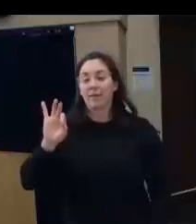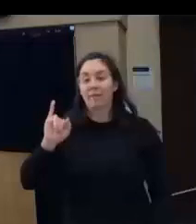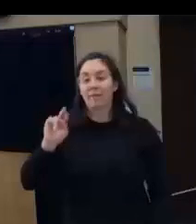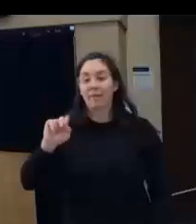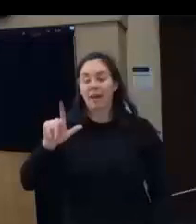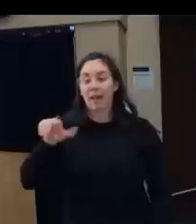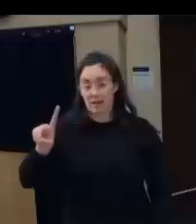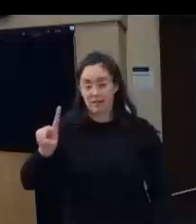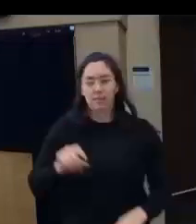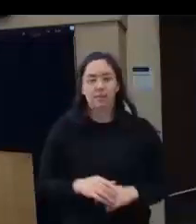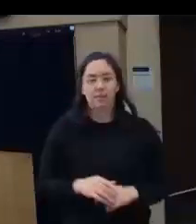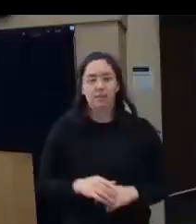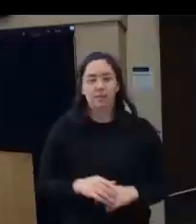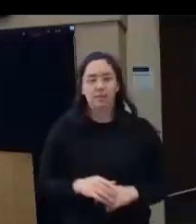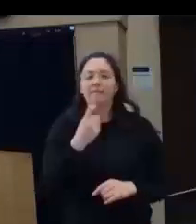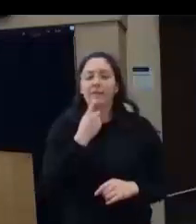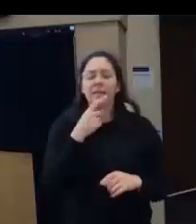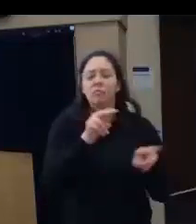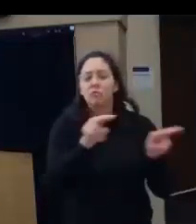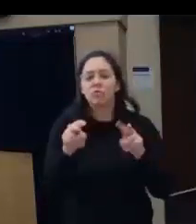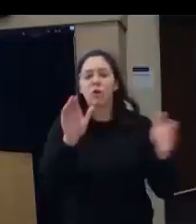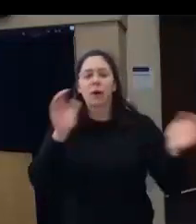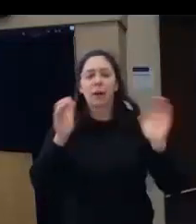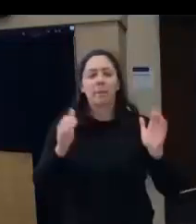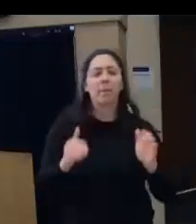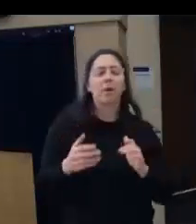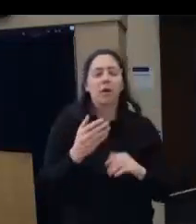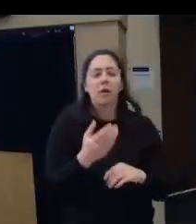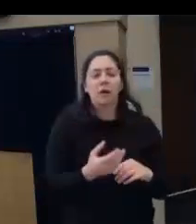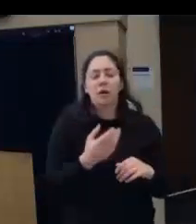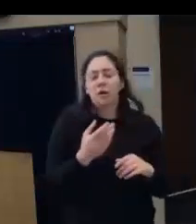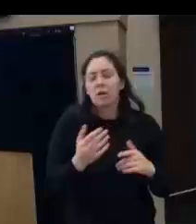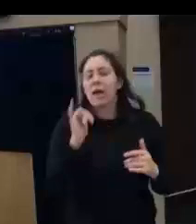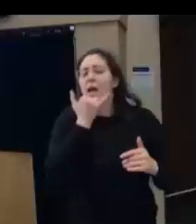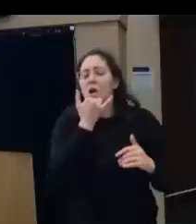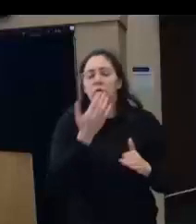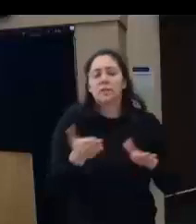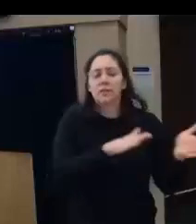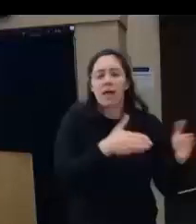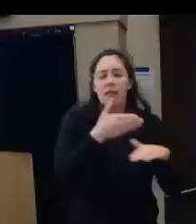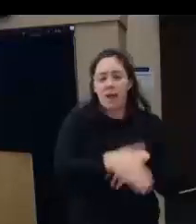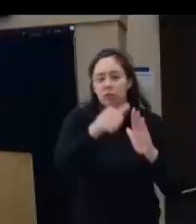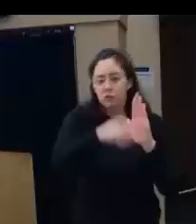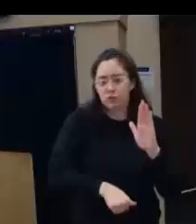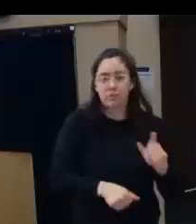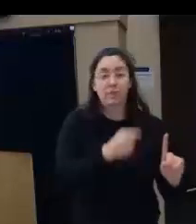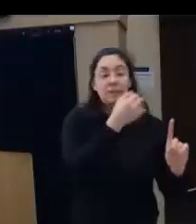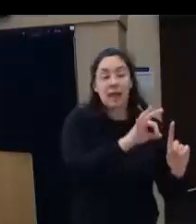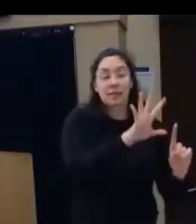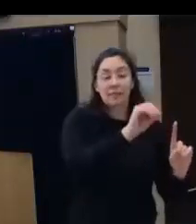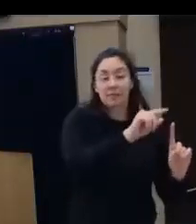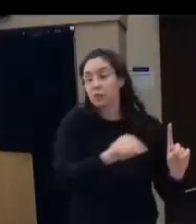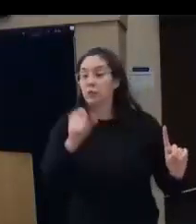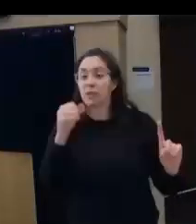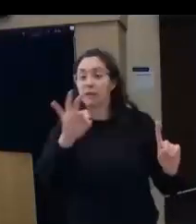was to compare late causes of death after two eras of surgery so 1950s to 1989 and then 1999